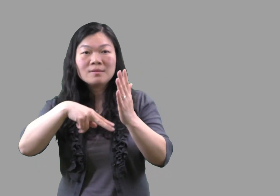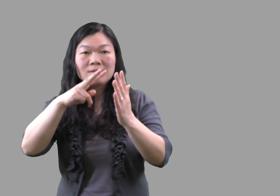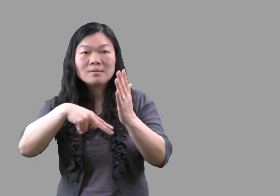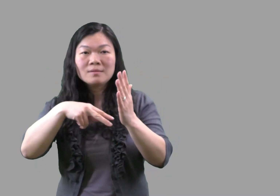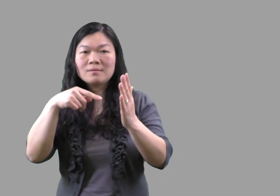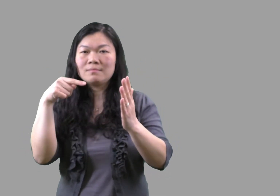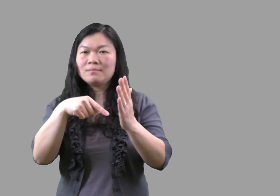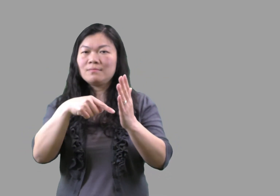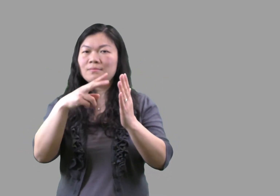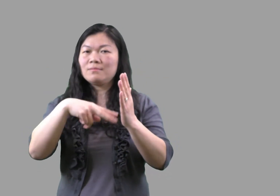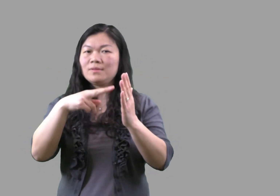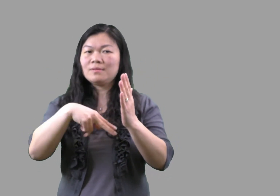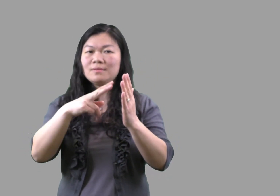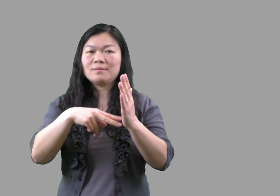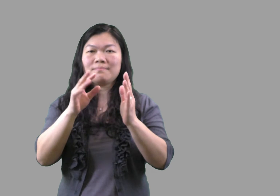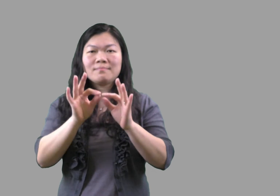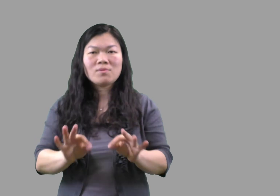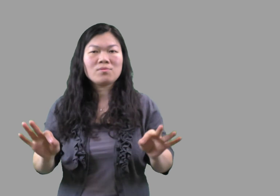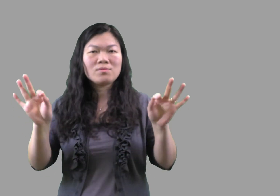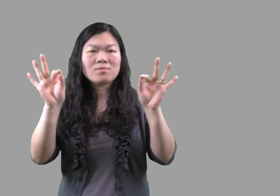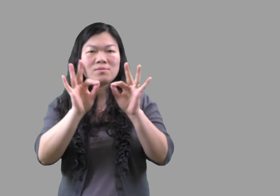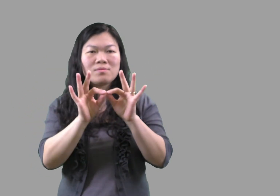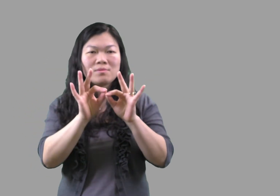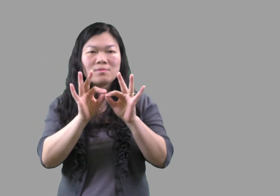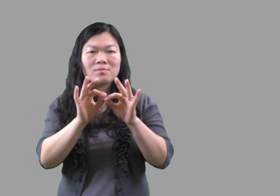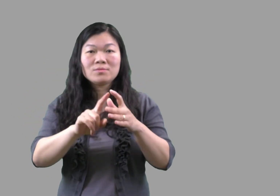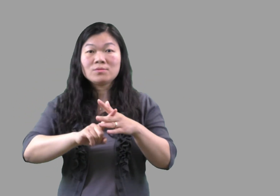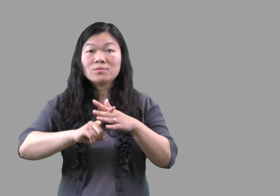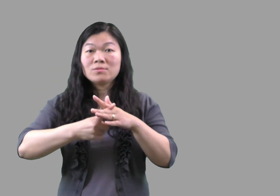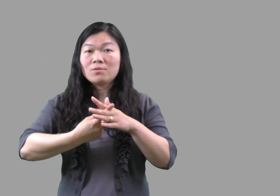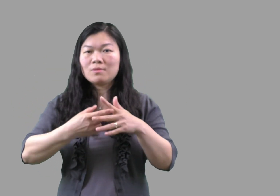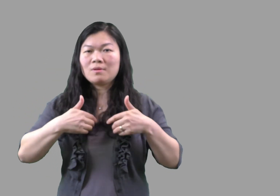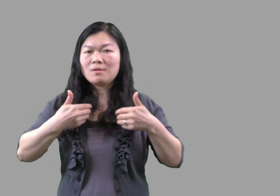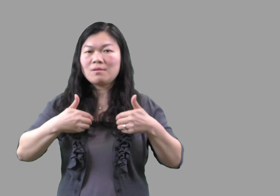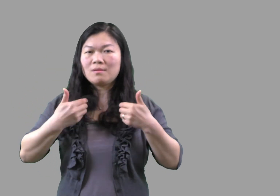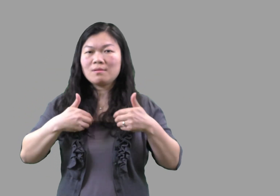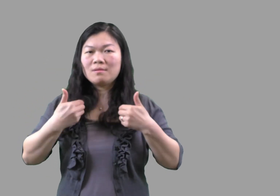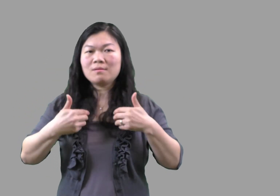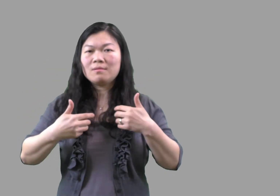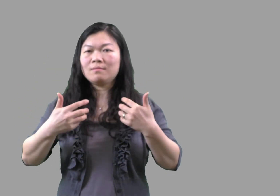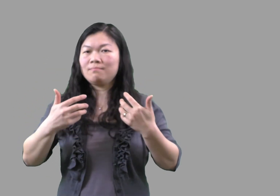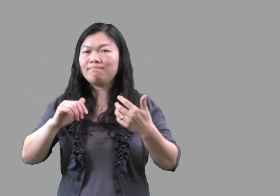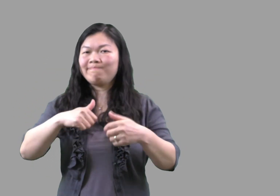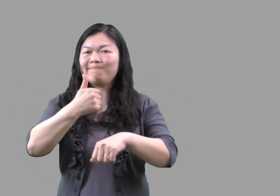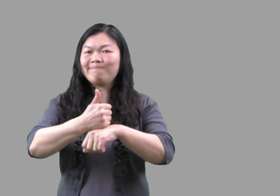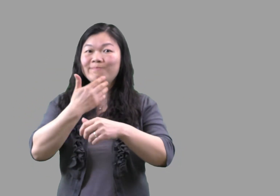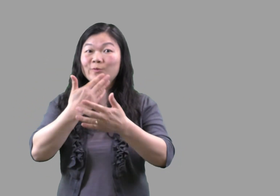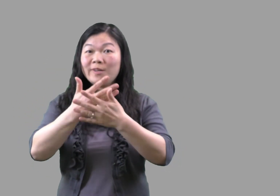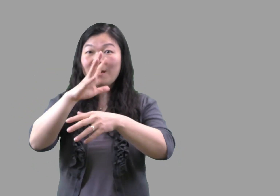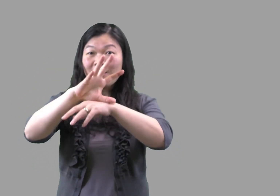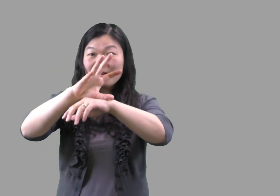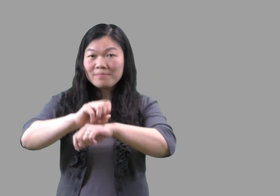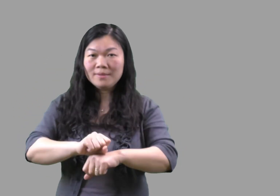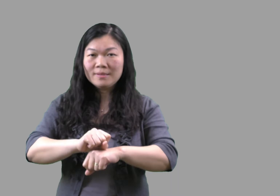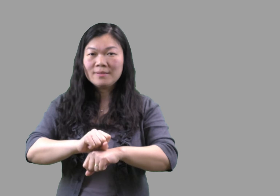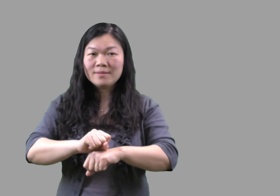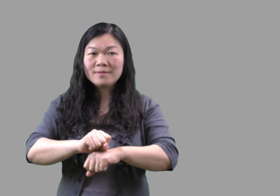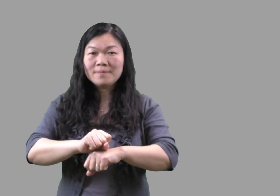Reading is very important. It is best to start them young so that they can develop a good habit.